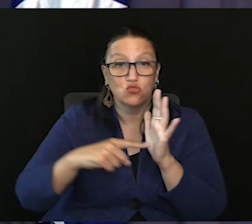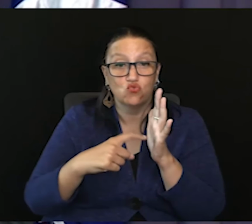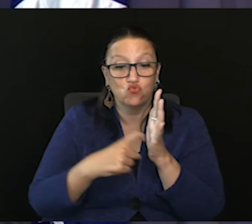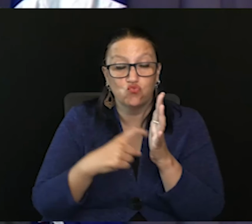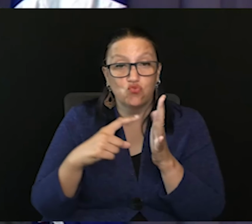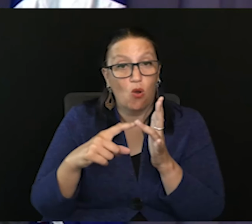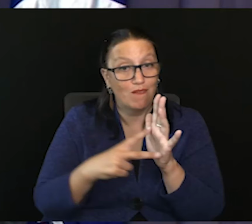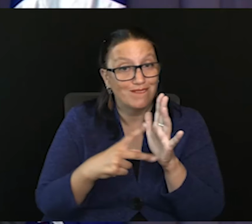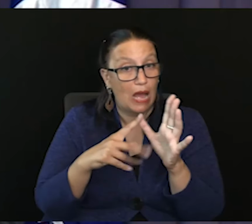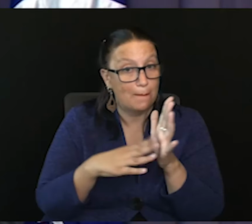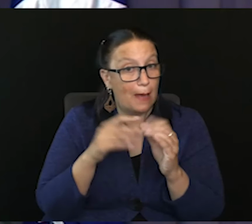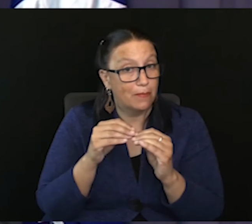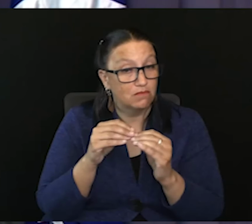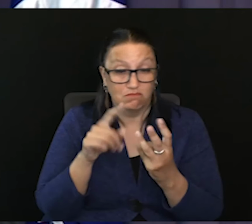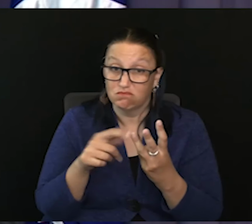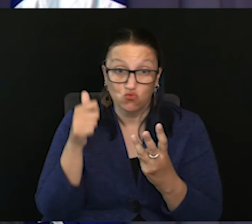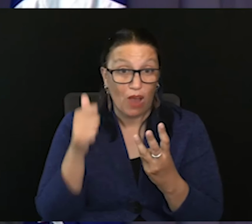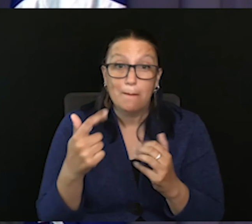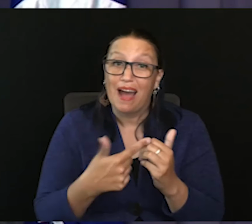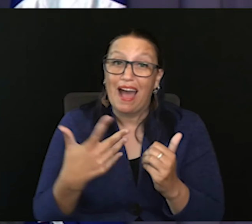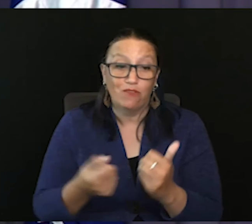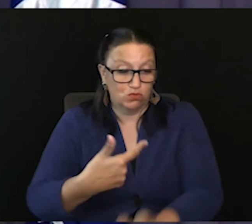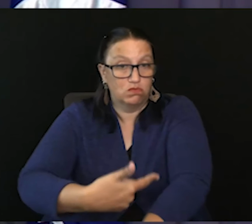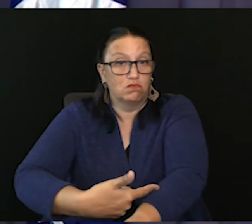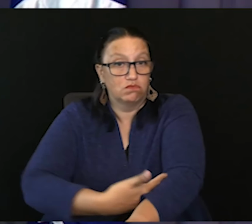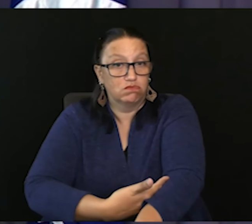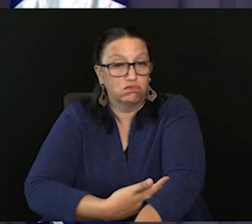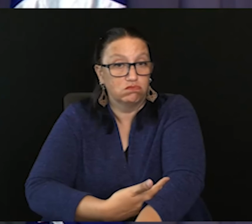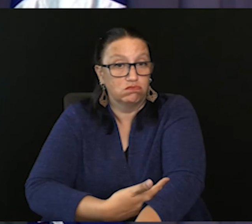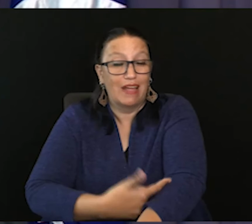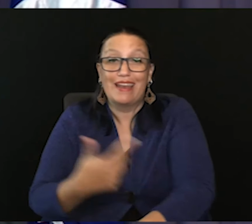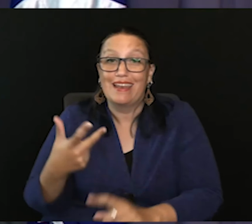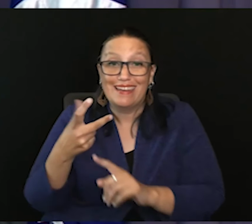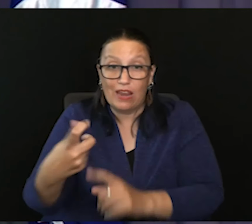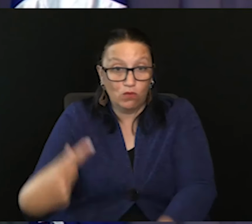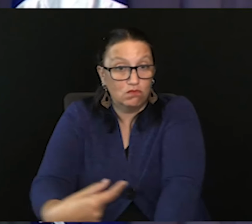But as the minister said, it requires intravenous application and therefore it doesn't have